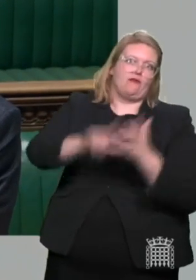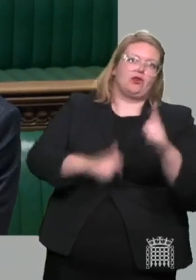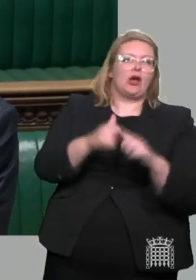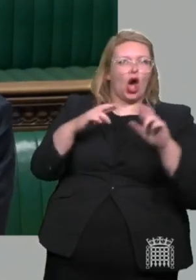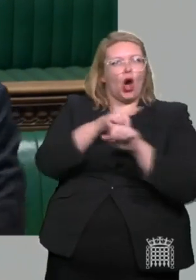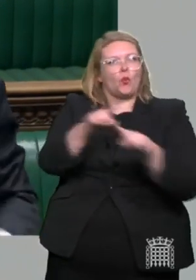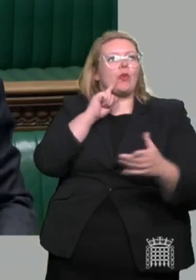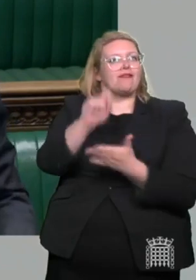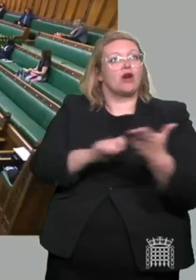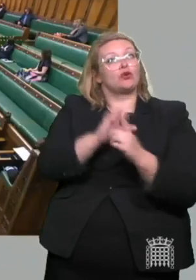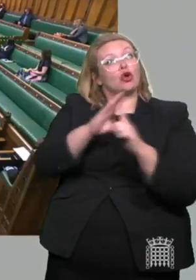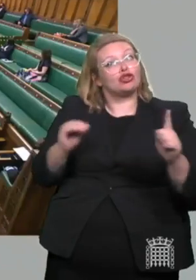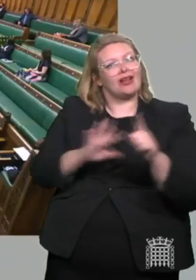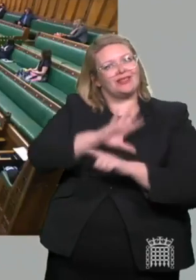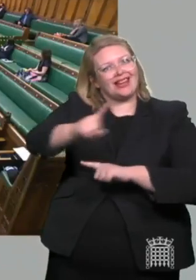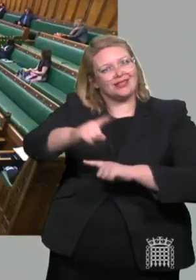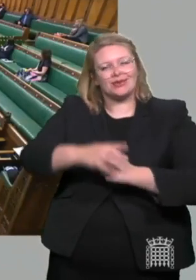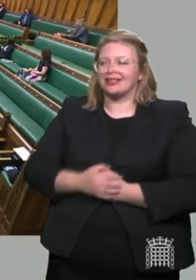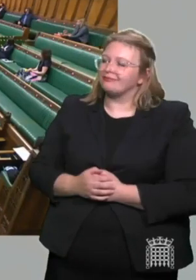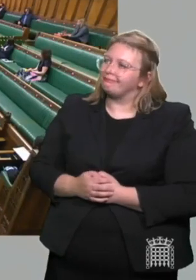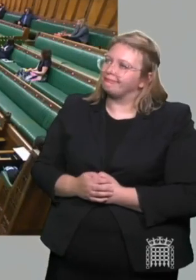Mr Speaker I am suspending the House